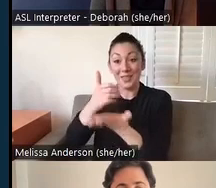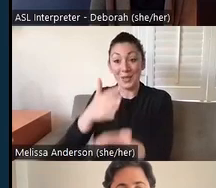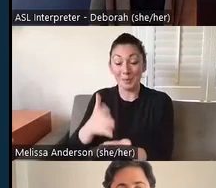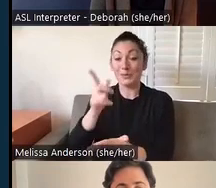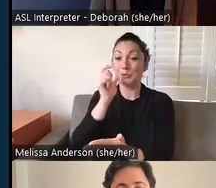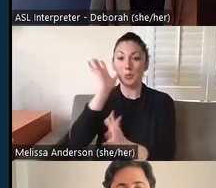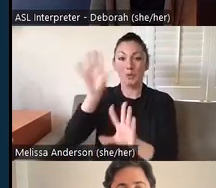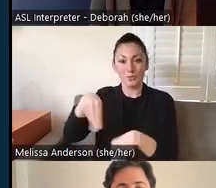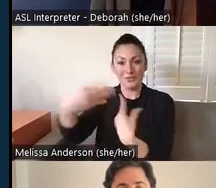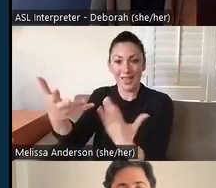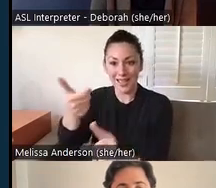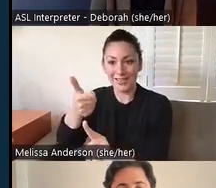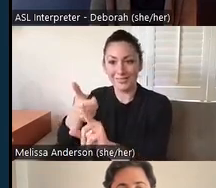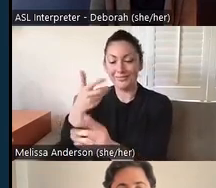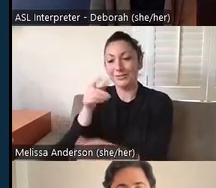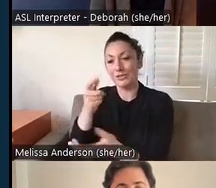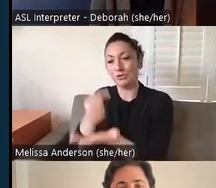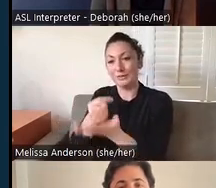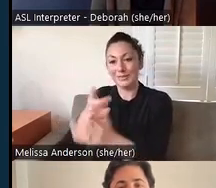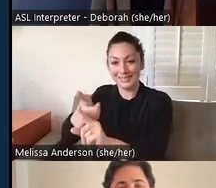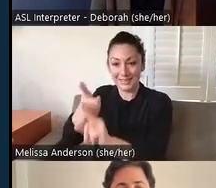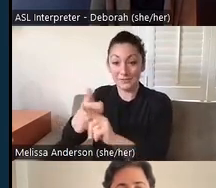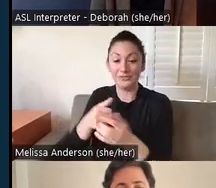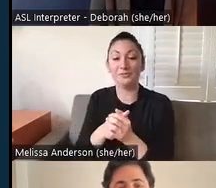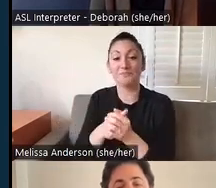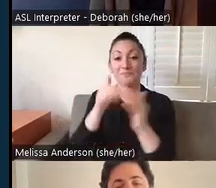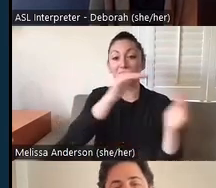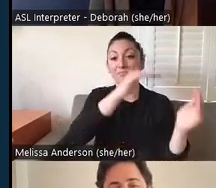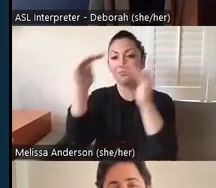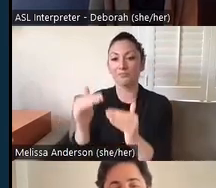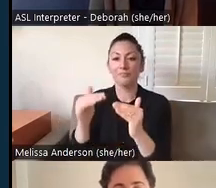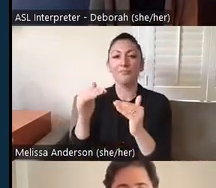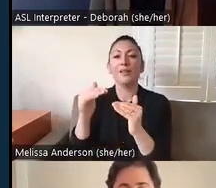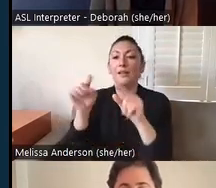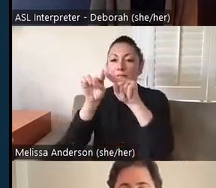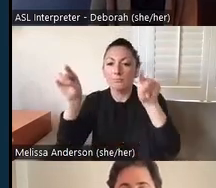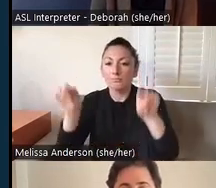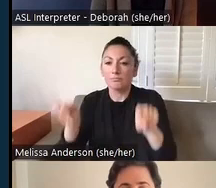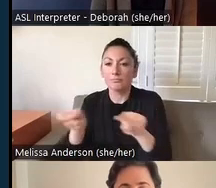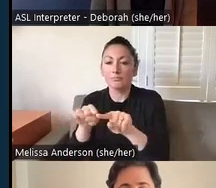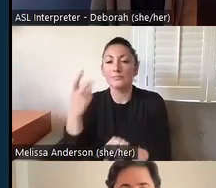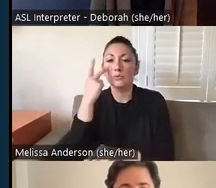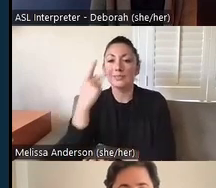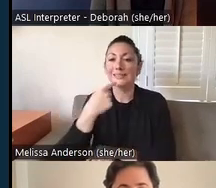Of course, our study therapists who will be providing treatment, the treatment itself.